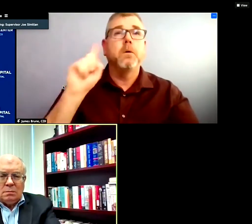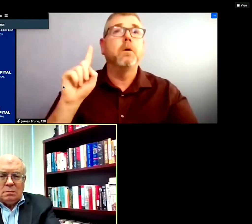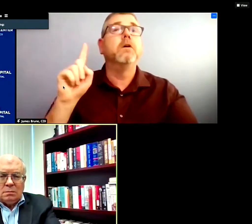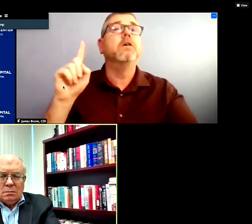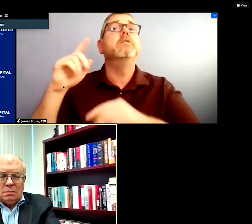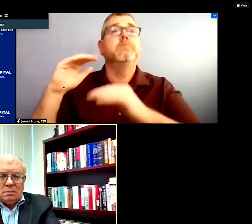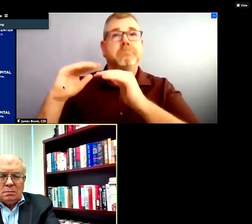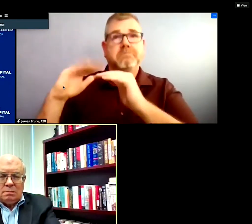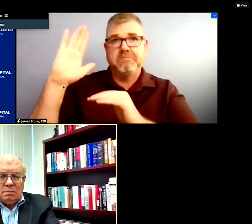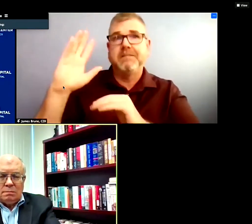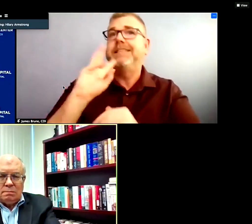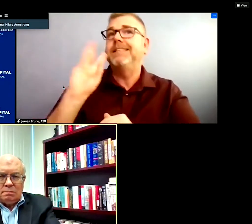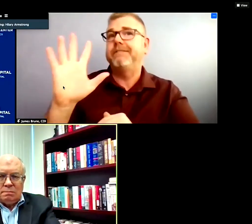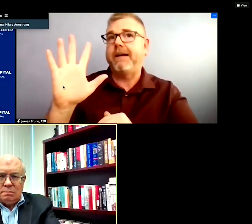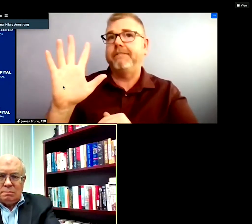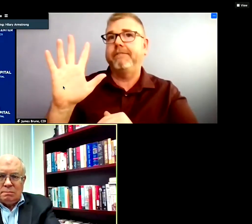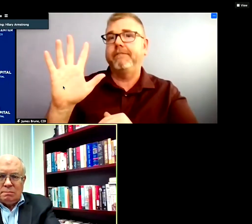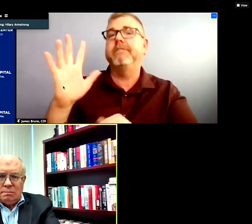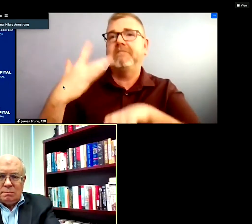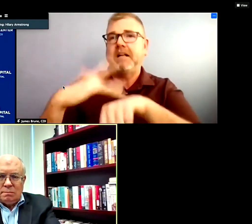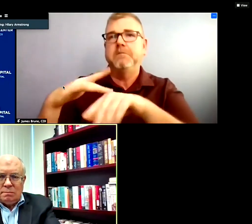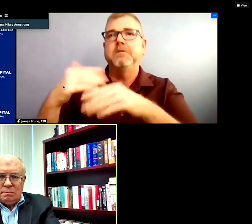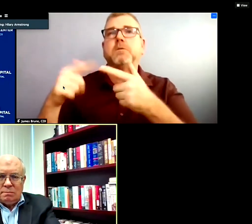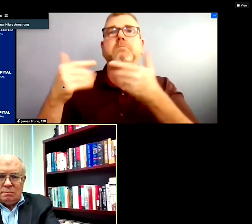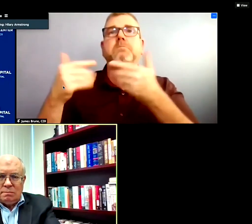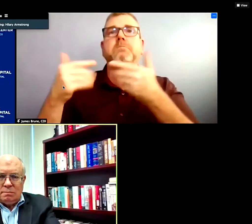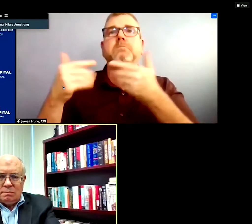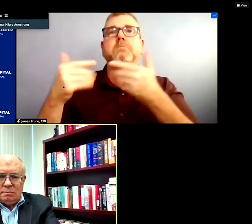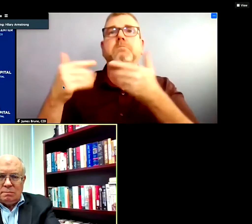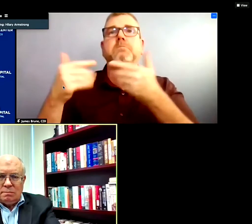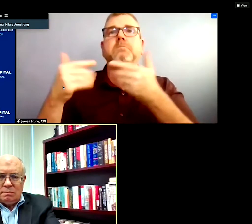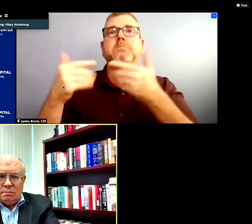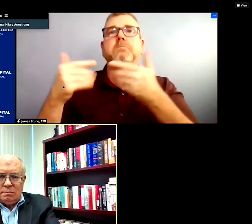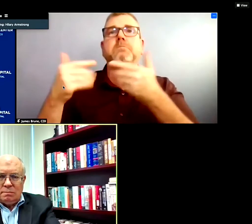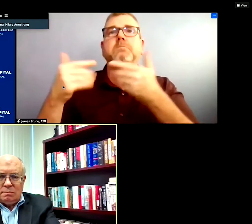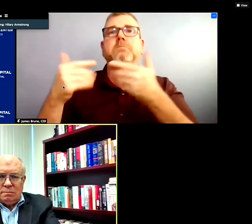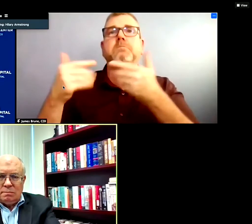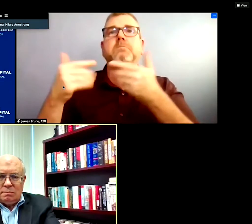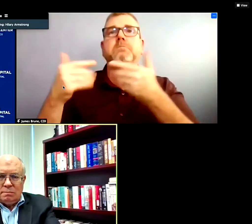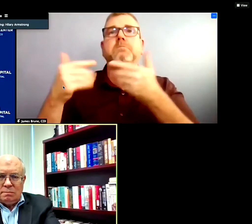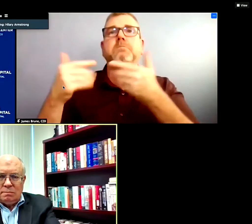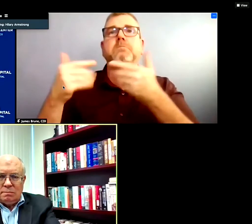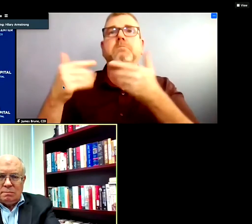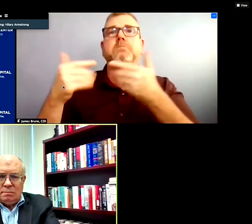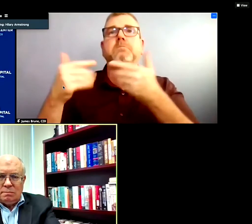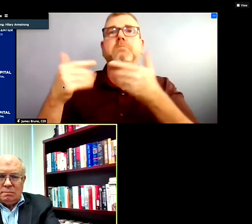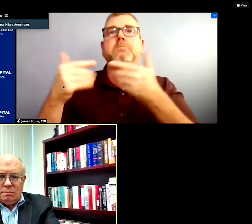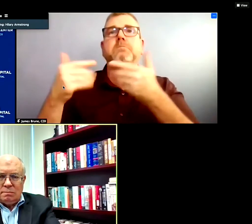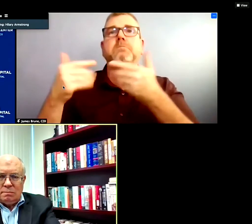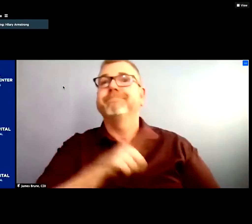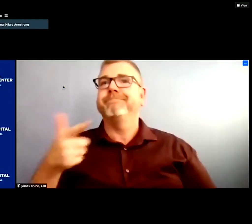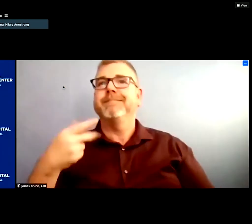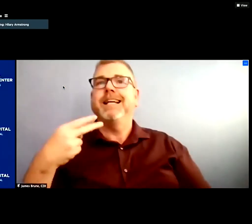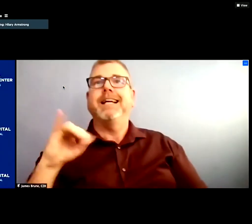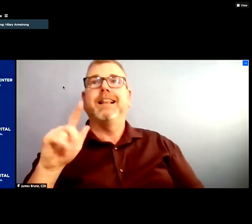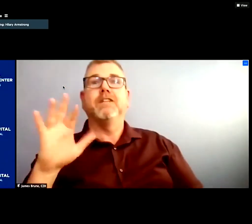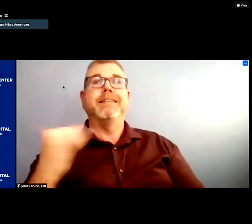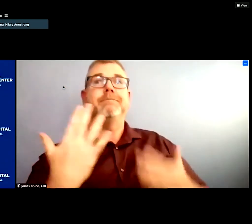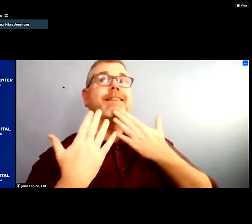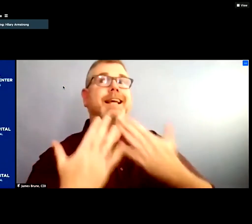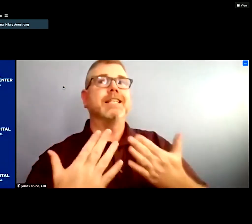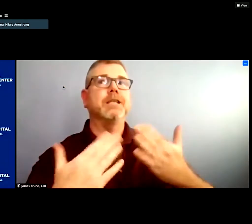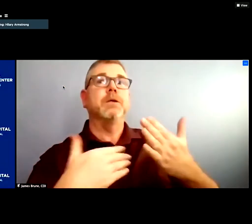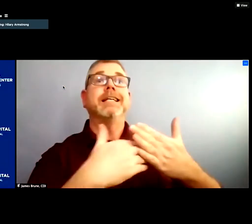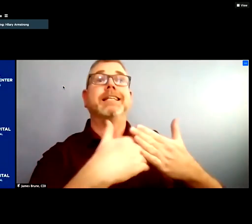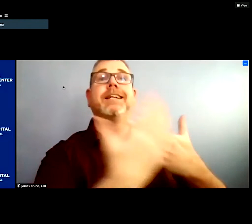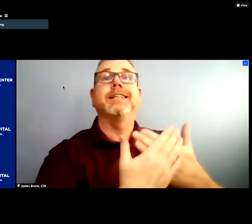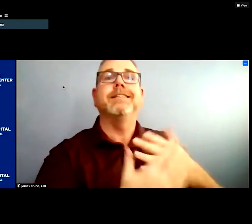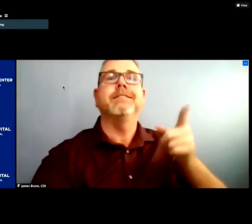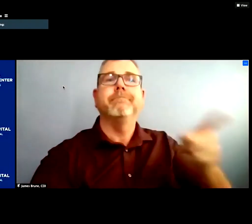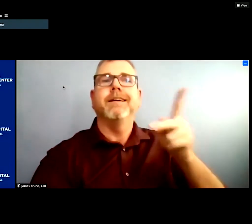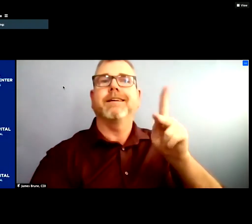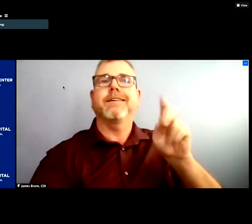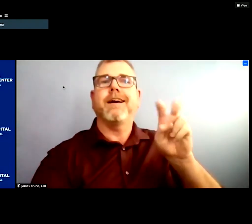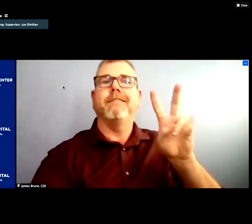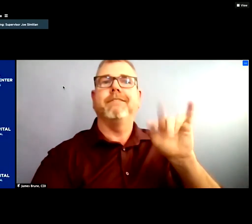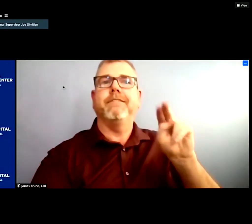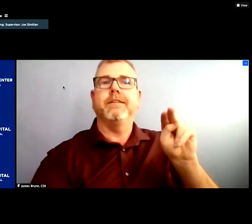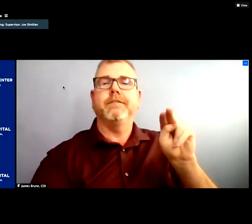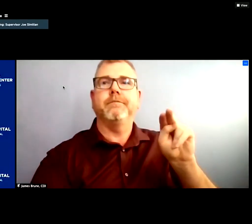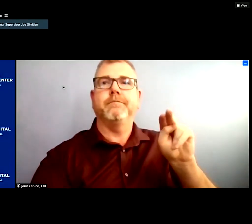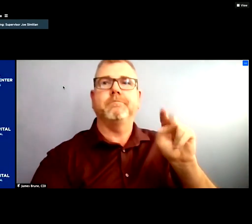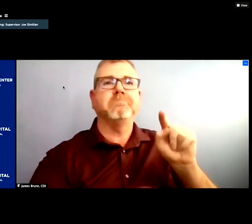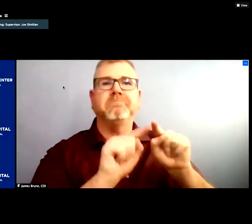Thank you very much. Next, we will ... please mute yourself. Thank you.